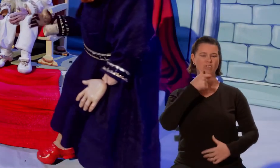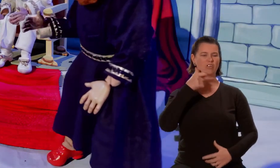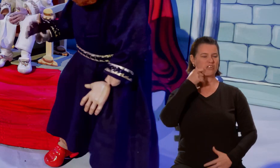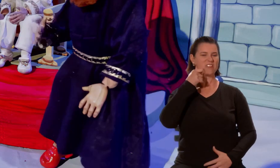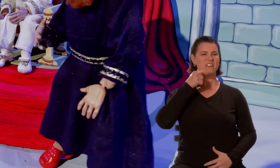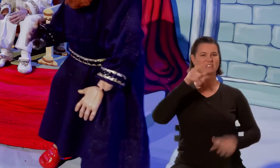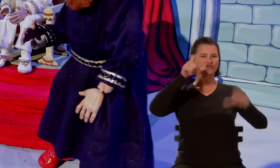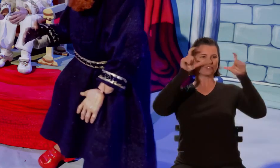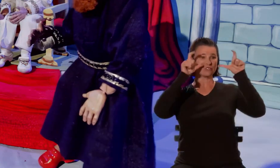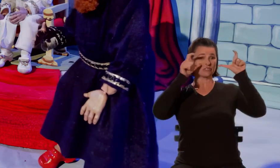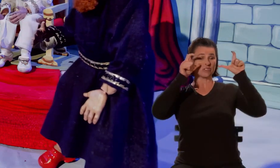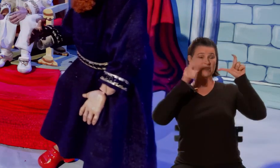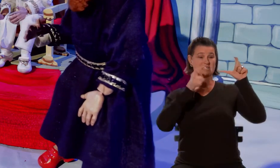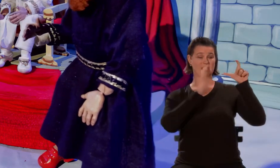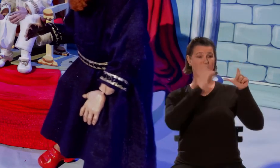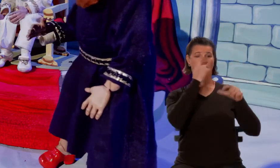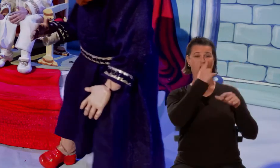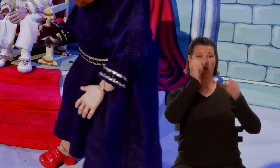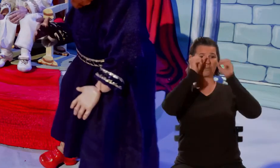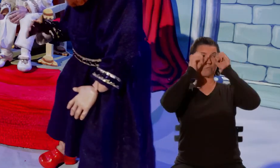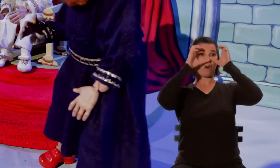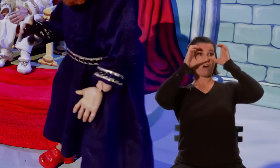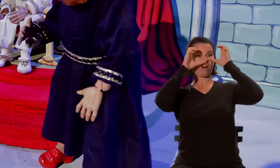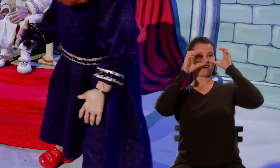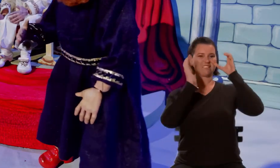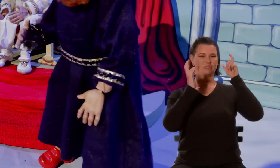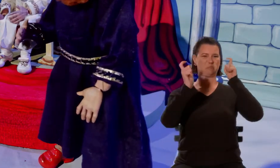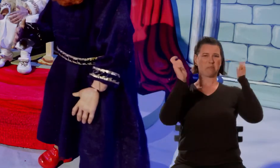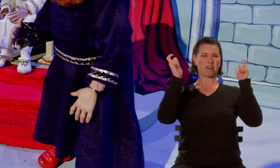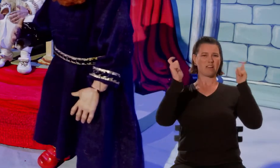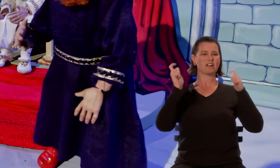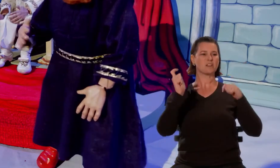seem twice as big as they really were. This made the Lord High Chamberlain